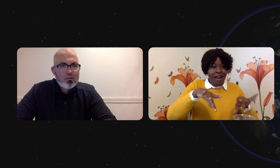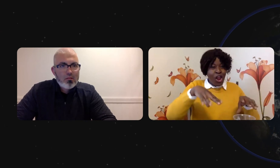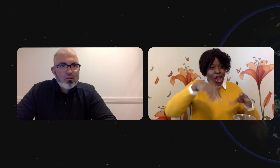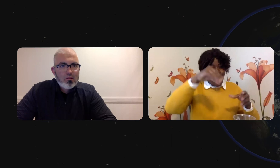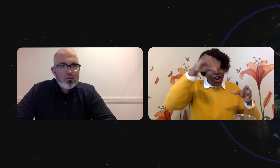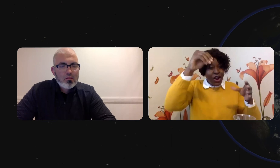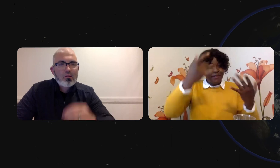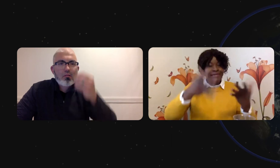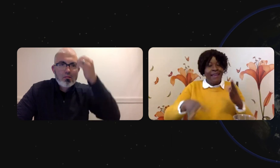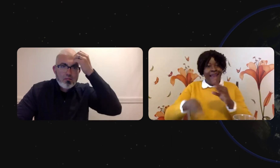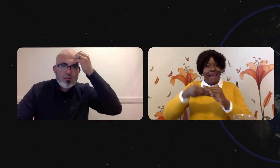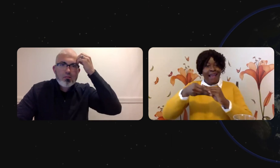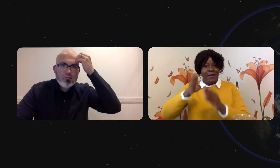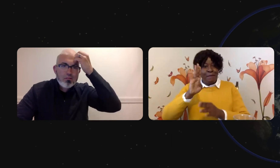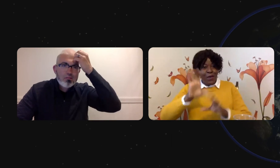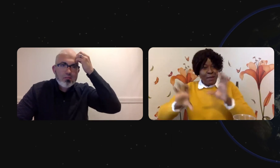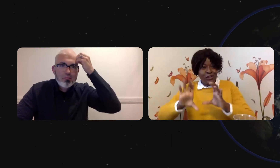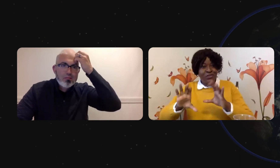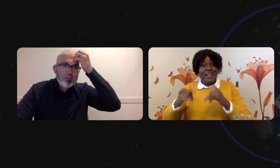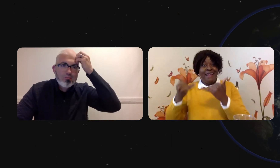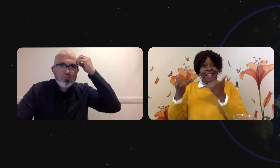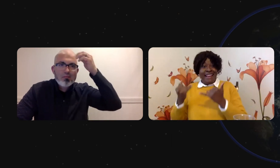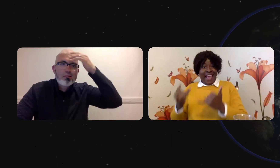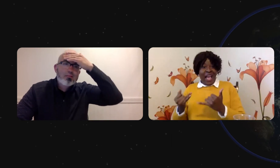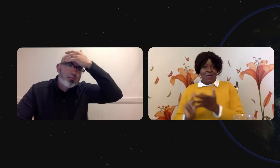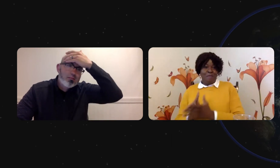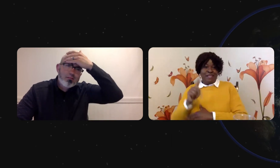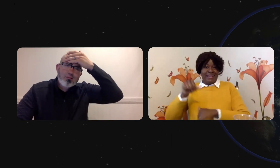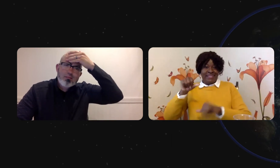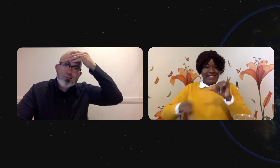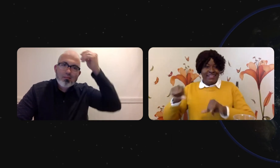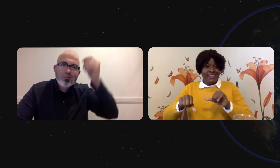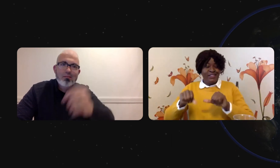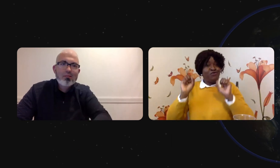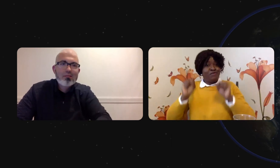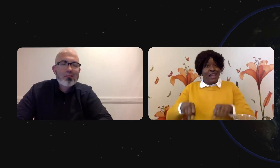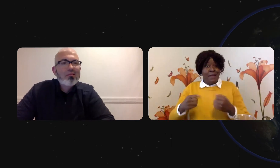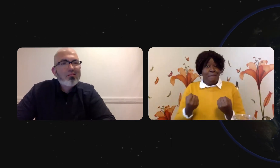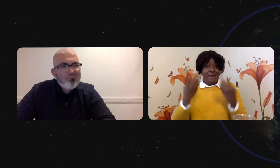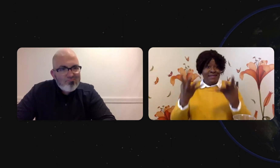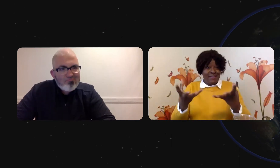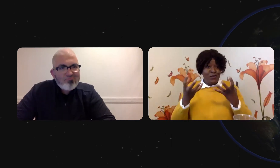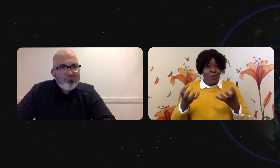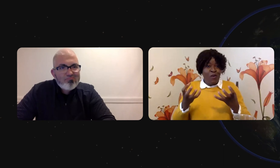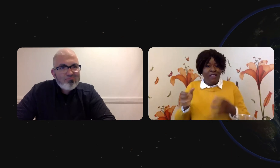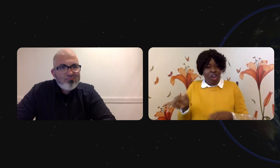First, it was just chemistry, then biochemistry, and now plants.